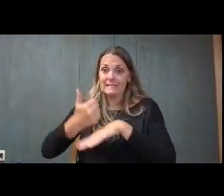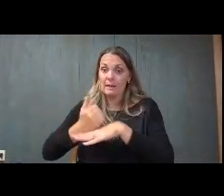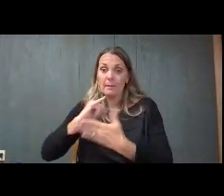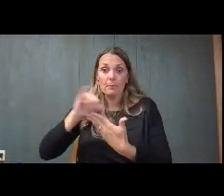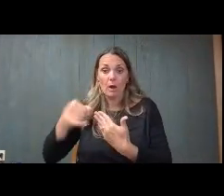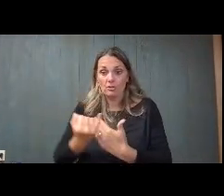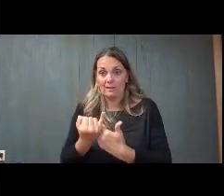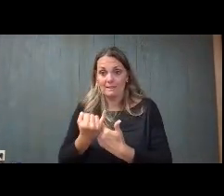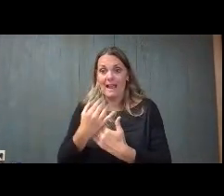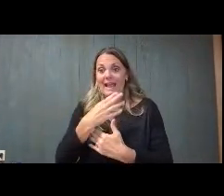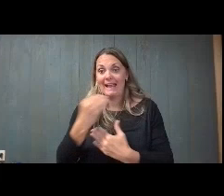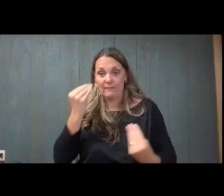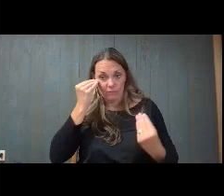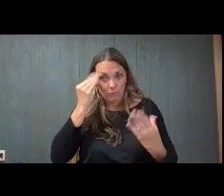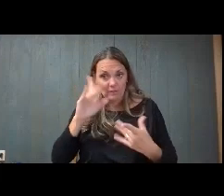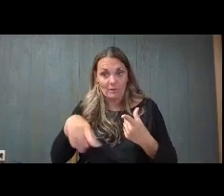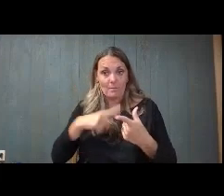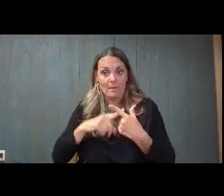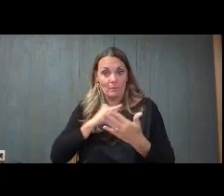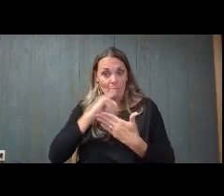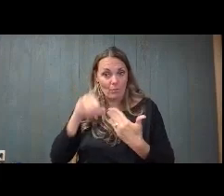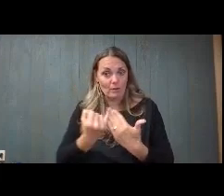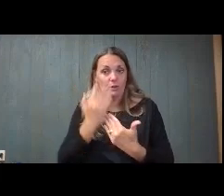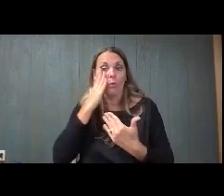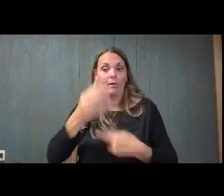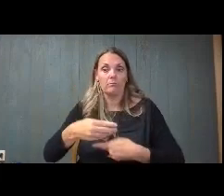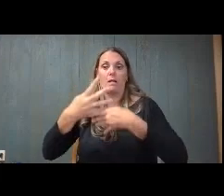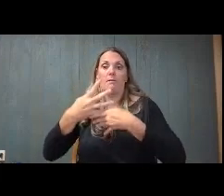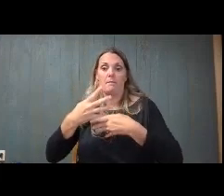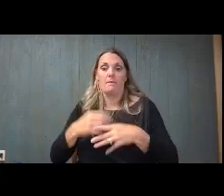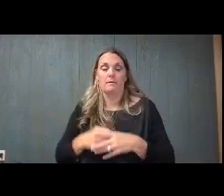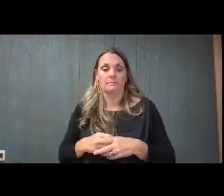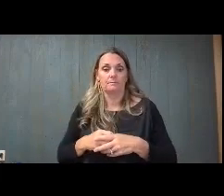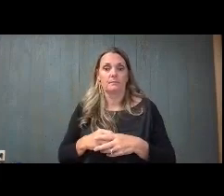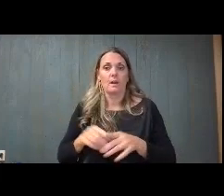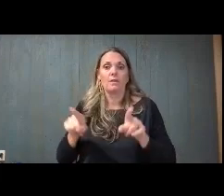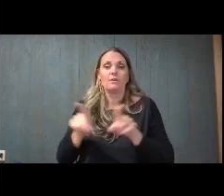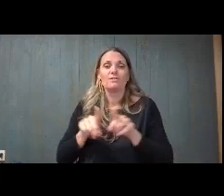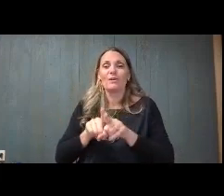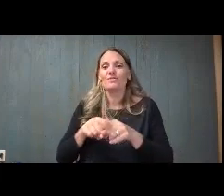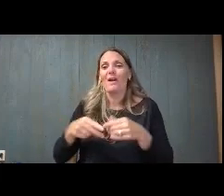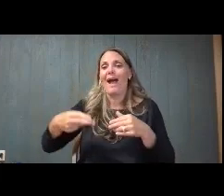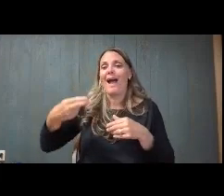and information about the project will pull up. There's also a hyperlink, directly